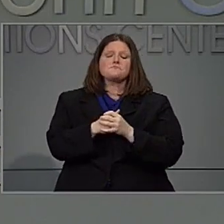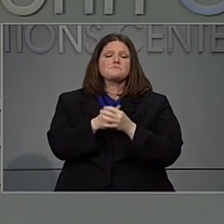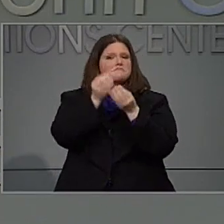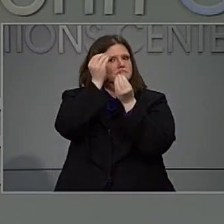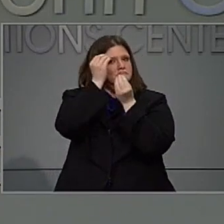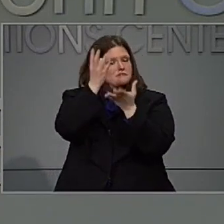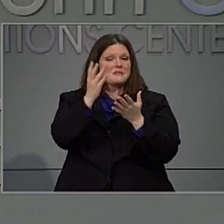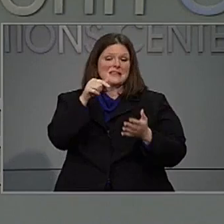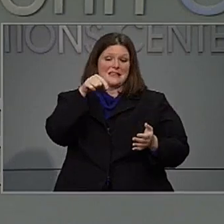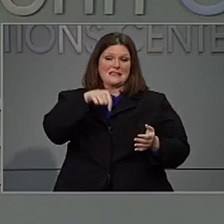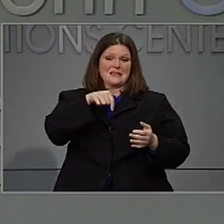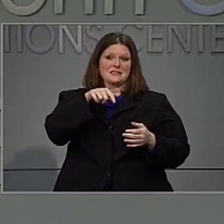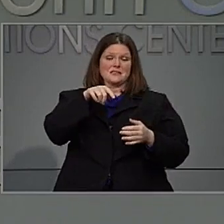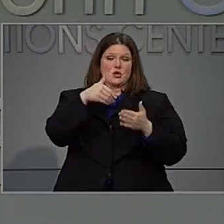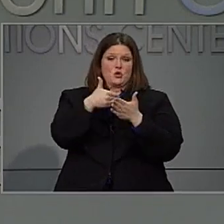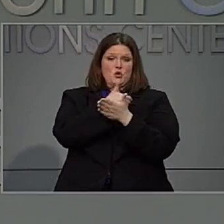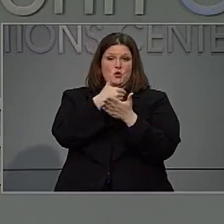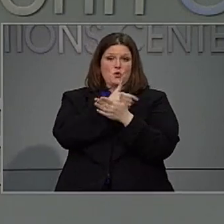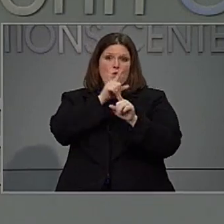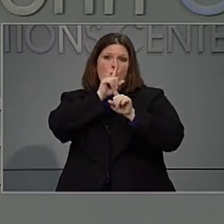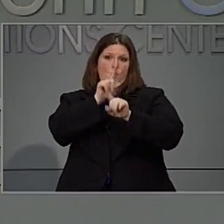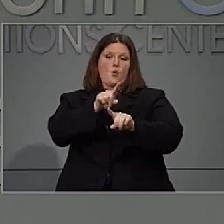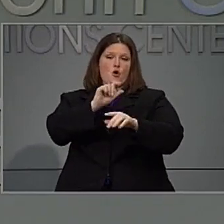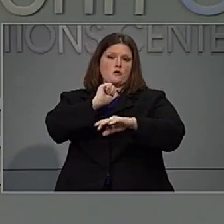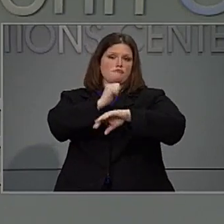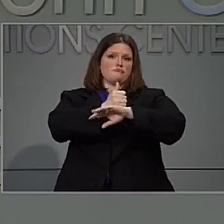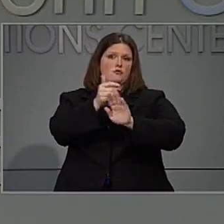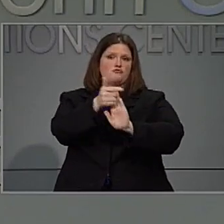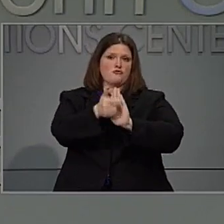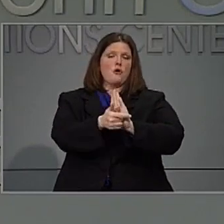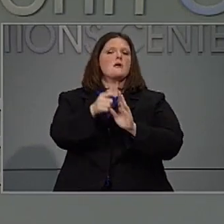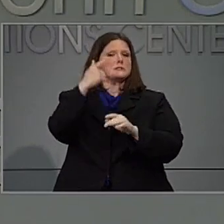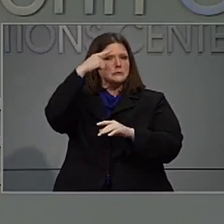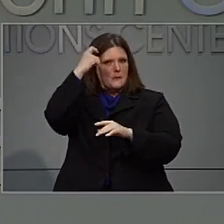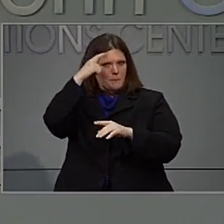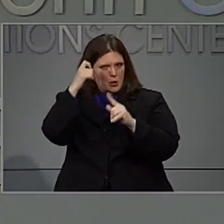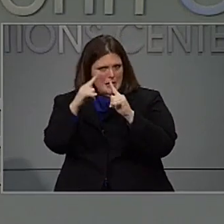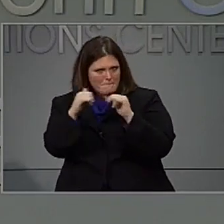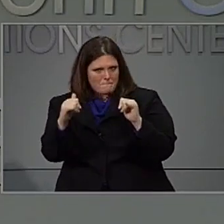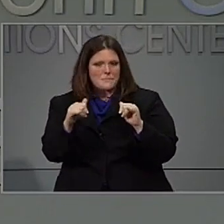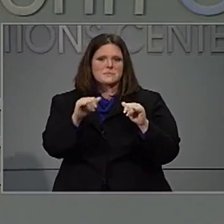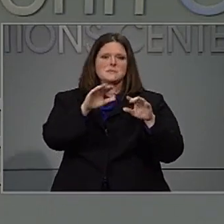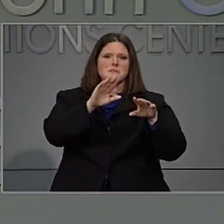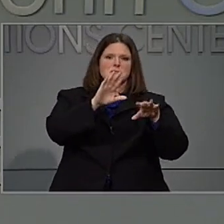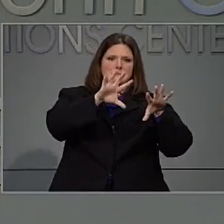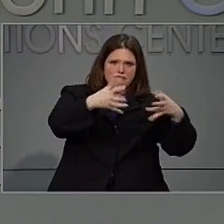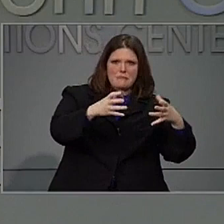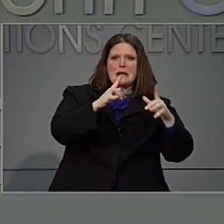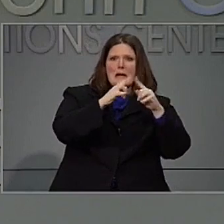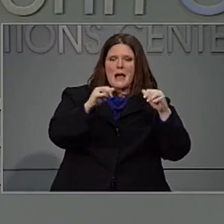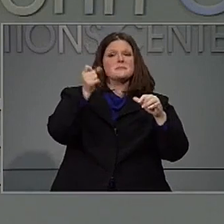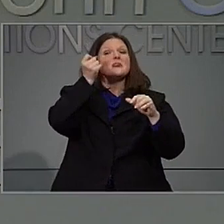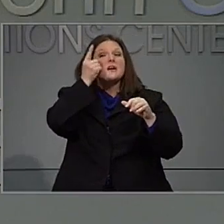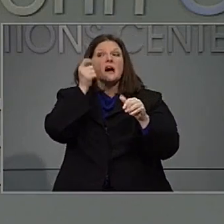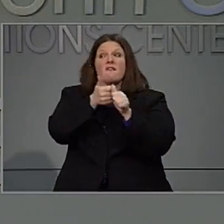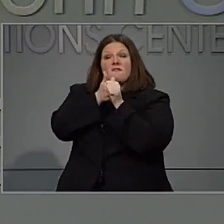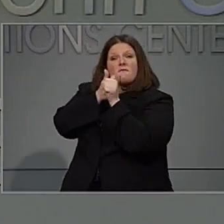GOOD IDEAS FROM EACH OTHER AS WELL. SUMMER CAMPS, DAY CAMPS ARE ALLOWED UNDER THIS NEW